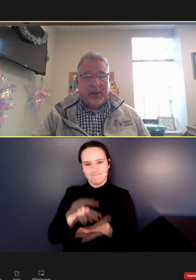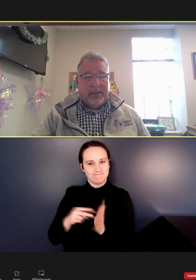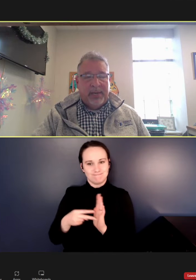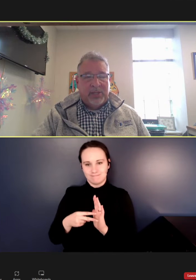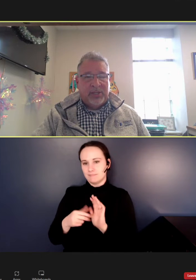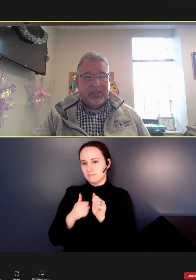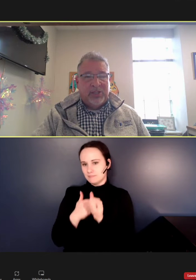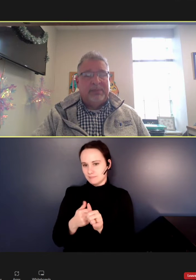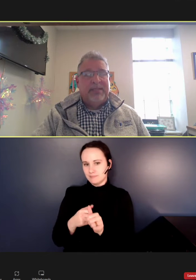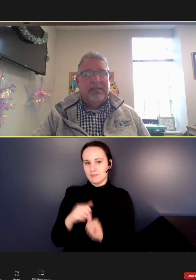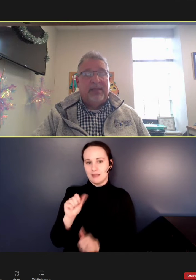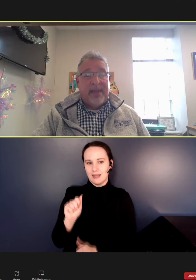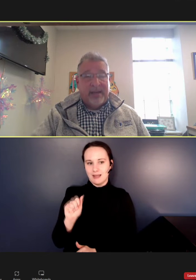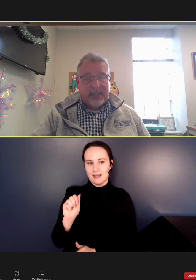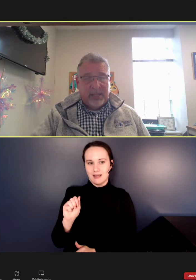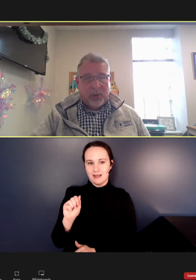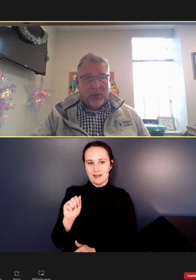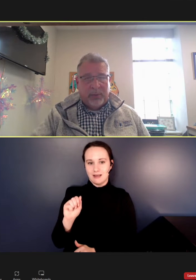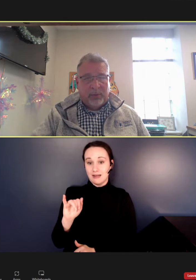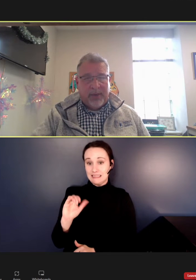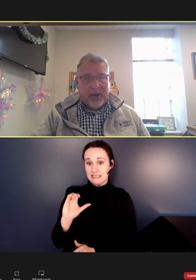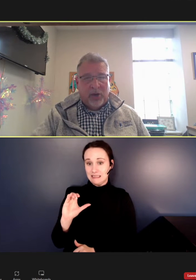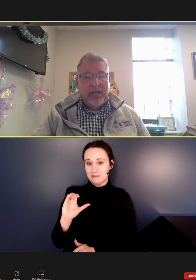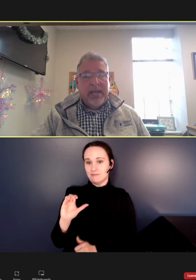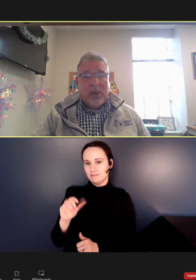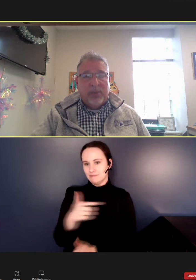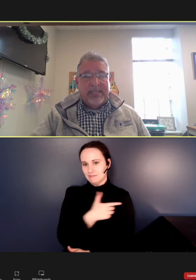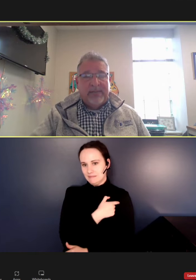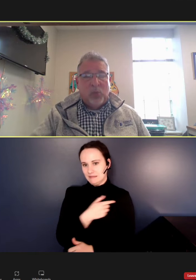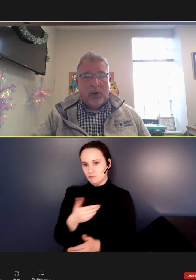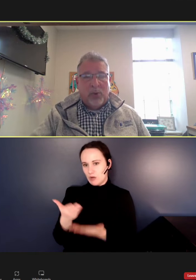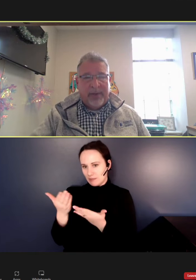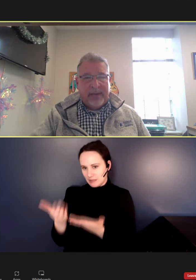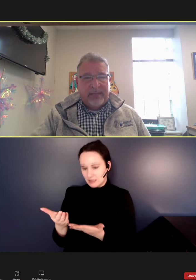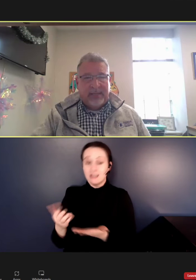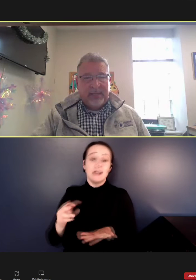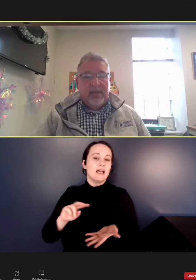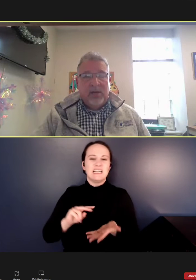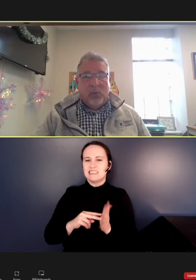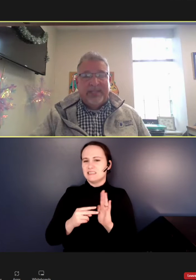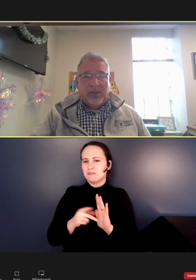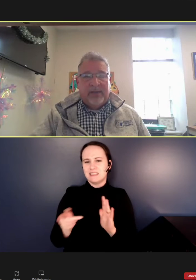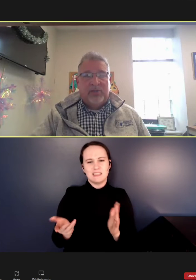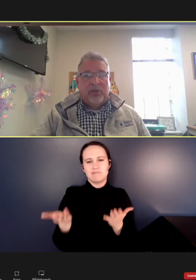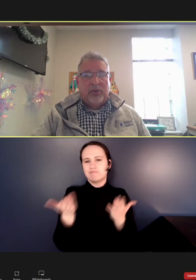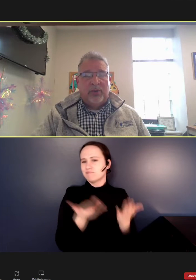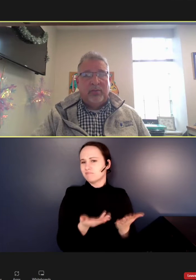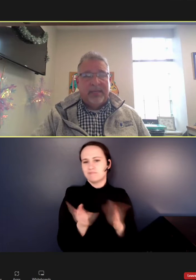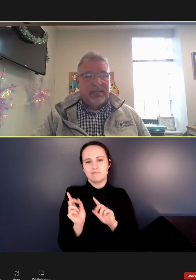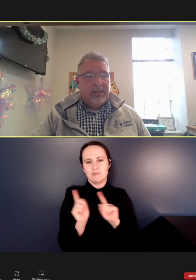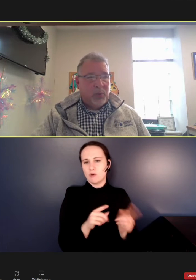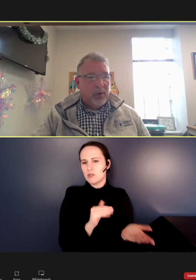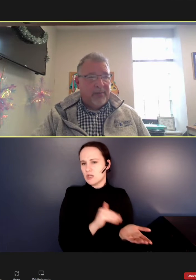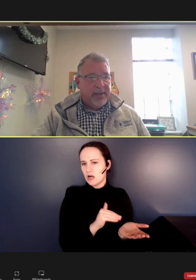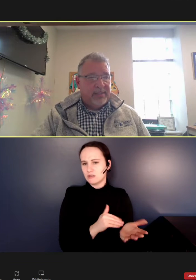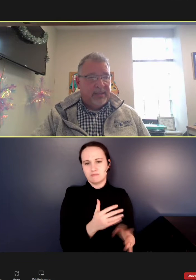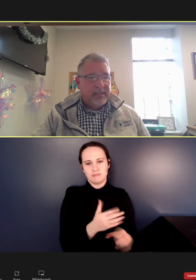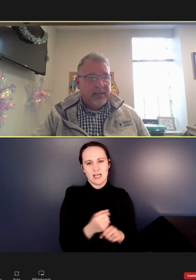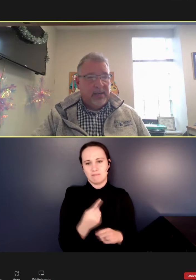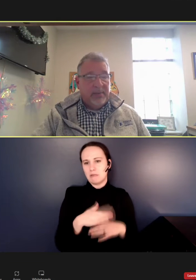recommendations. It just means that they had a touchpoint with a provider and received one or more vaccines. We still have children that are missing important vaccines,